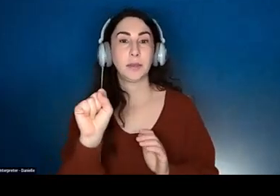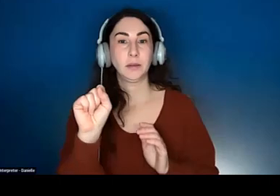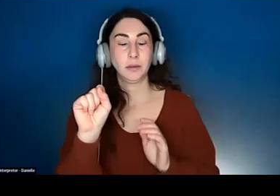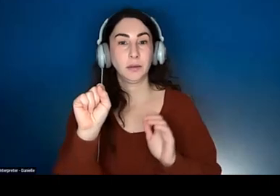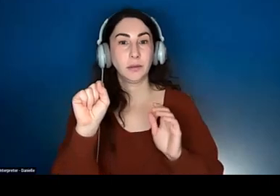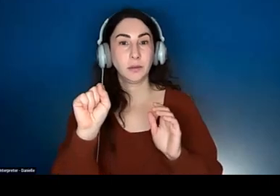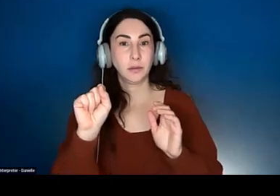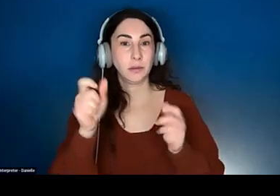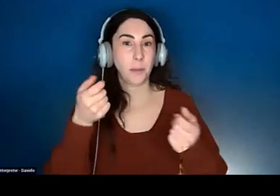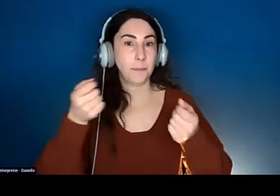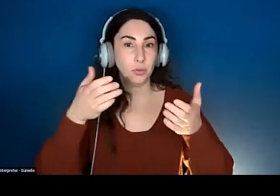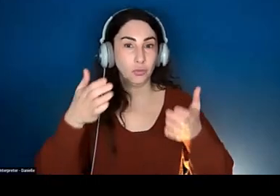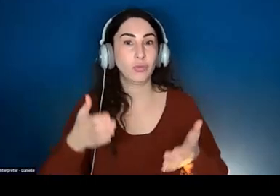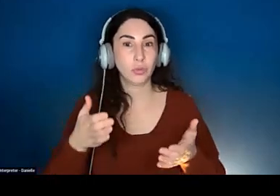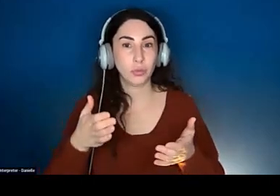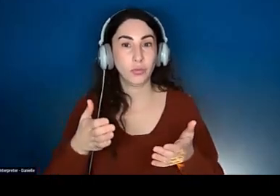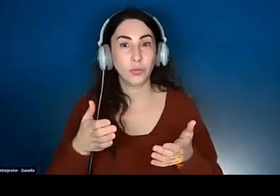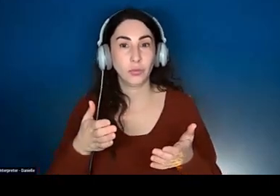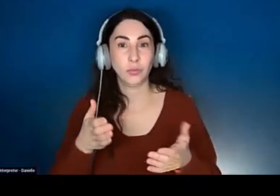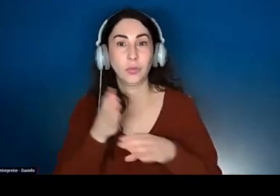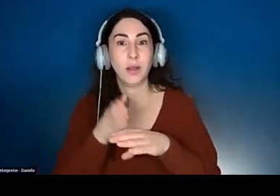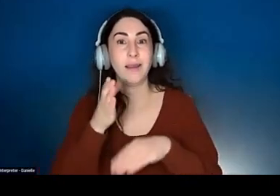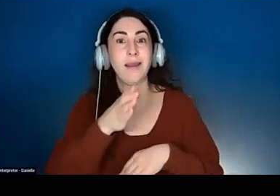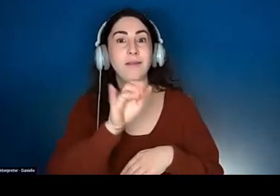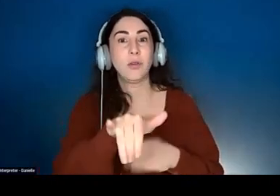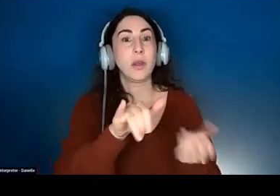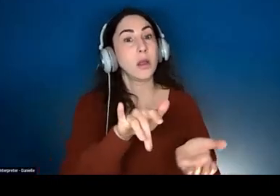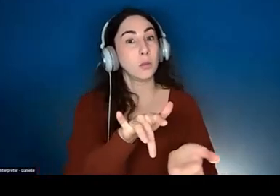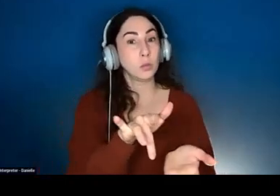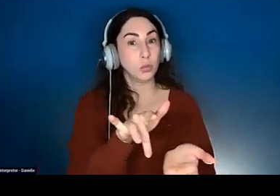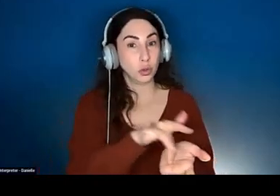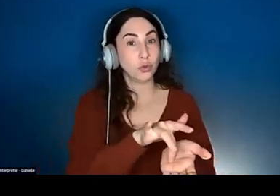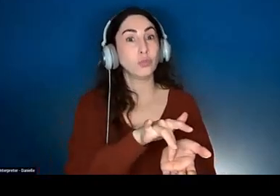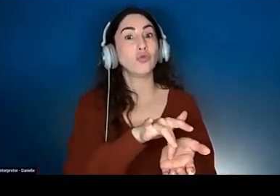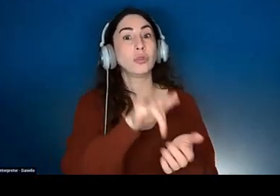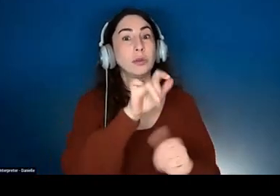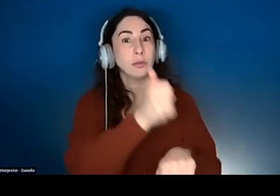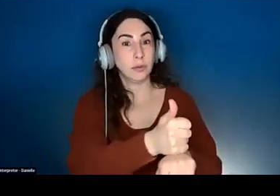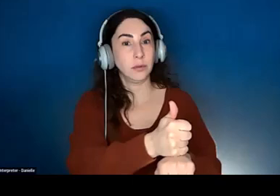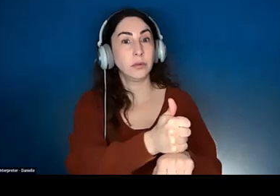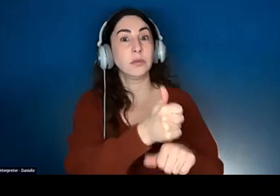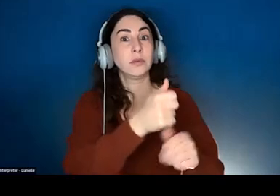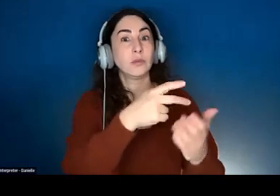prescription drug benefit was implemented or the